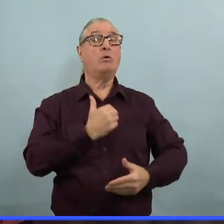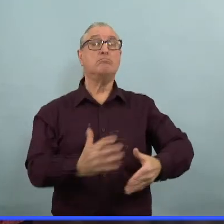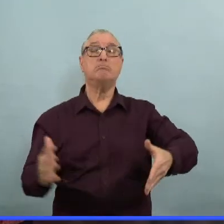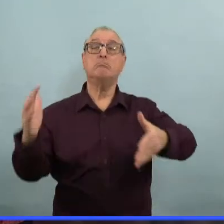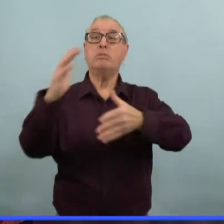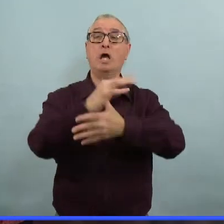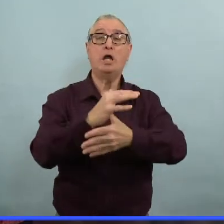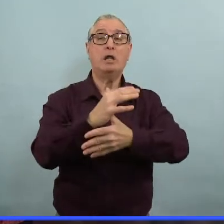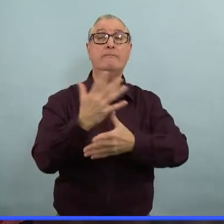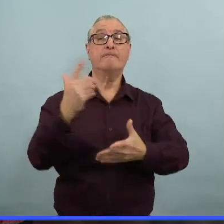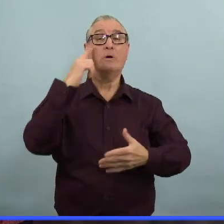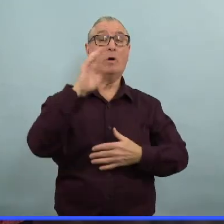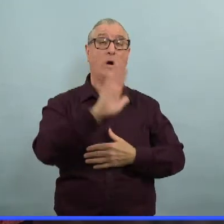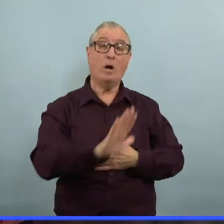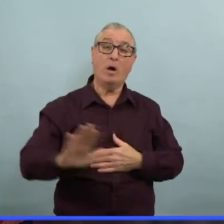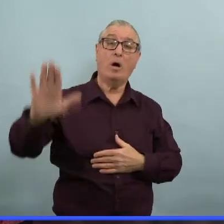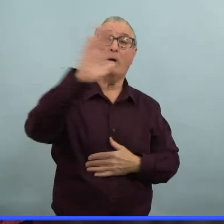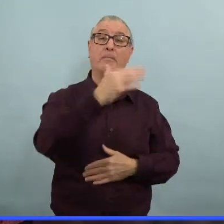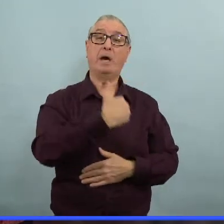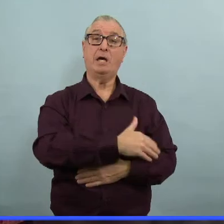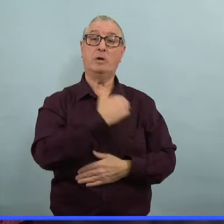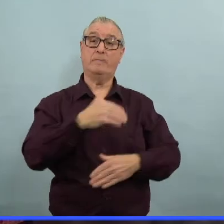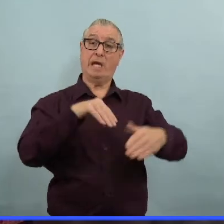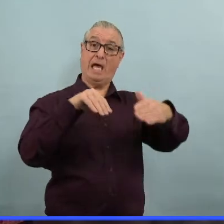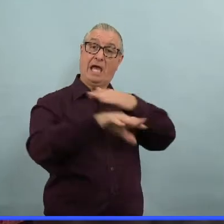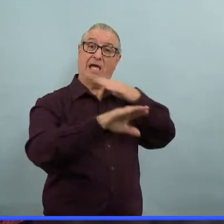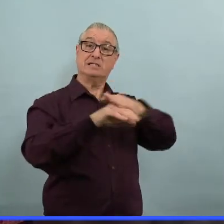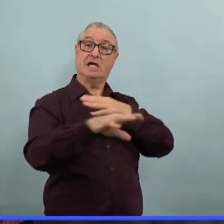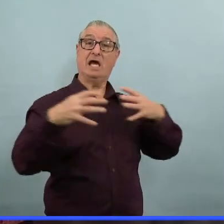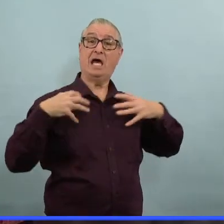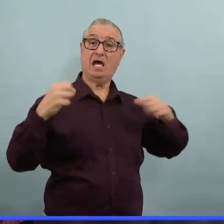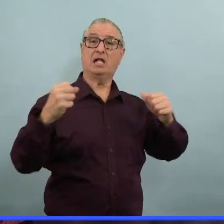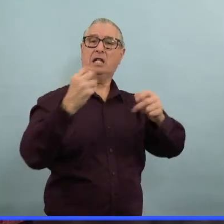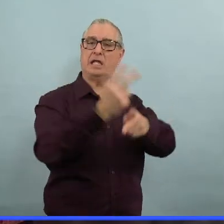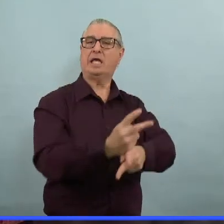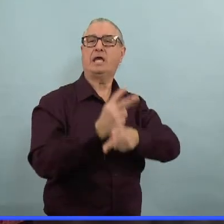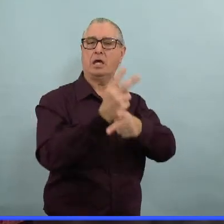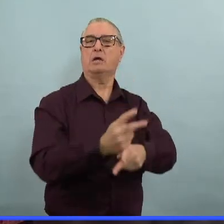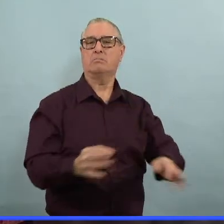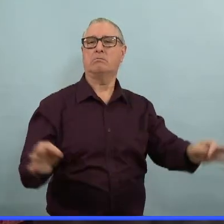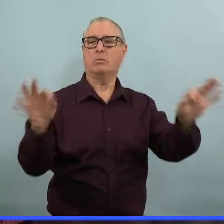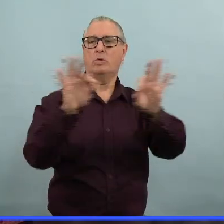outside of just kobed but but other other things as well and we're obviously concerned about those